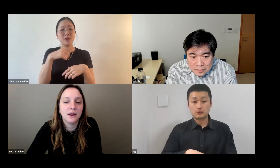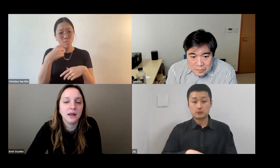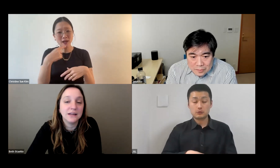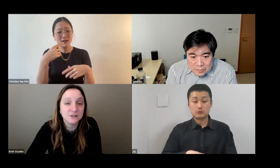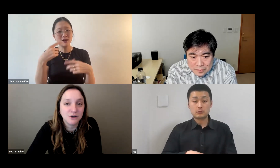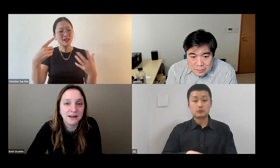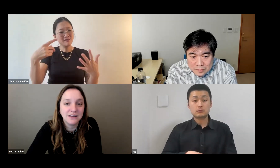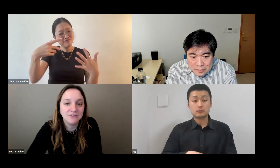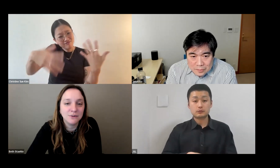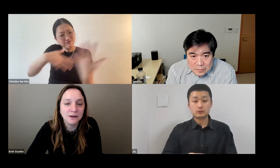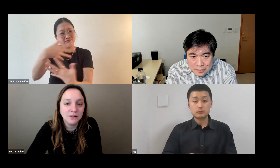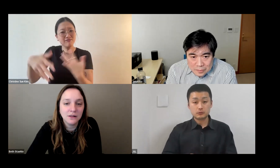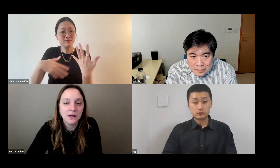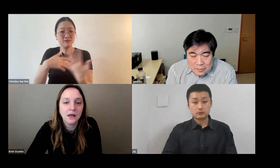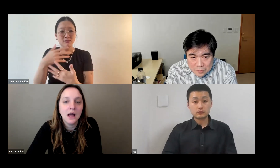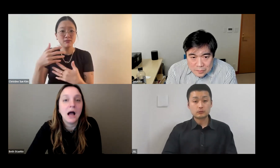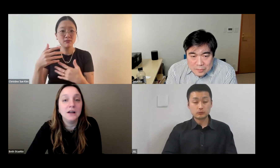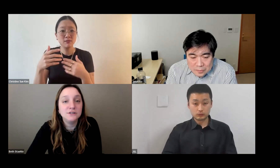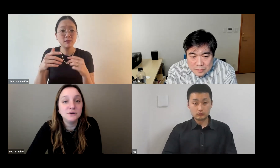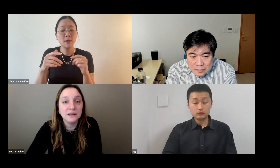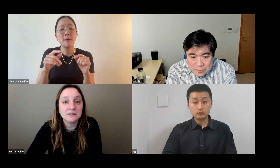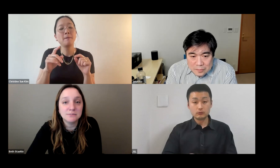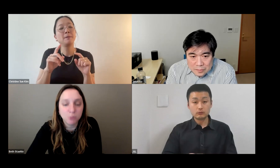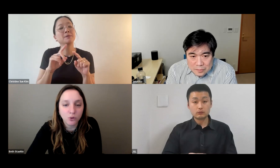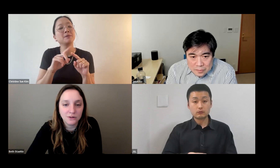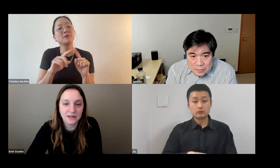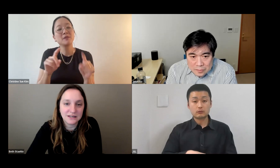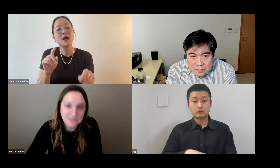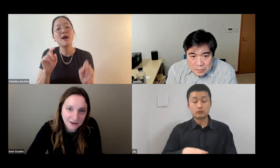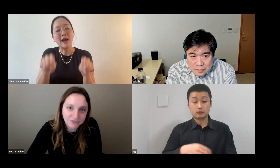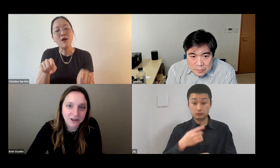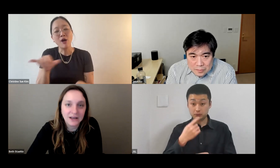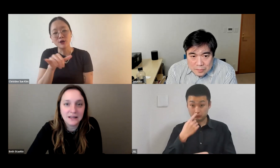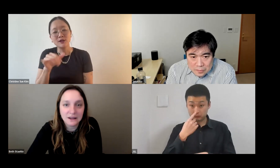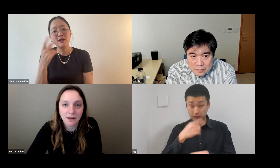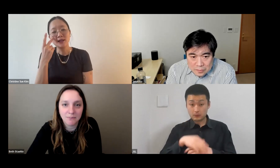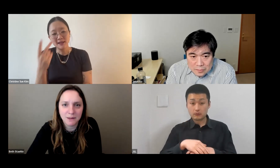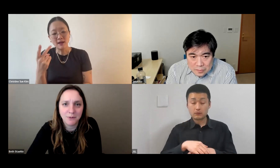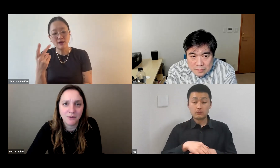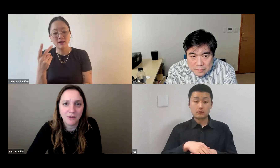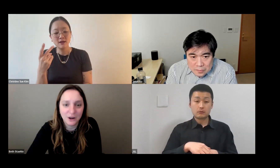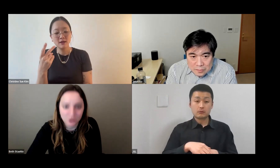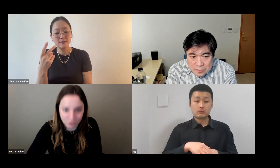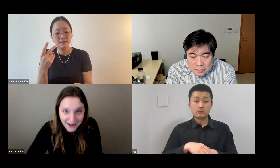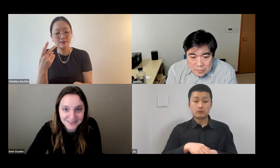integrating, if you will. I do think it's important that deaf and hearing people interact